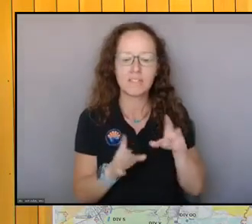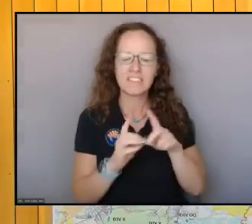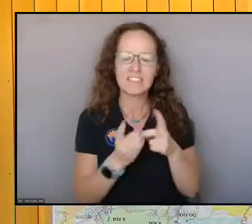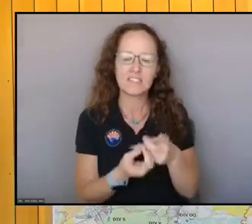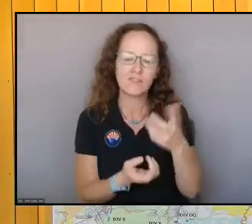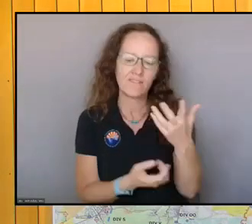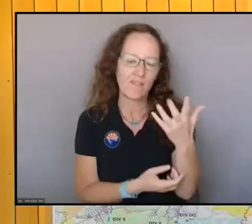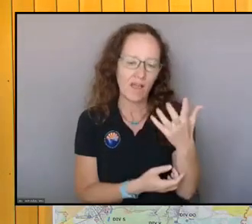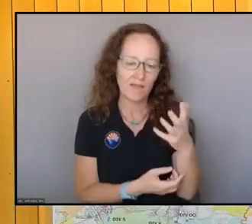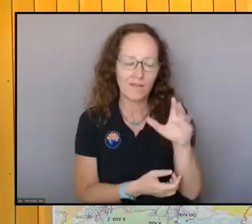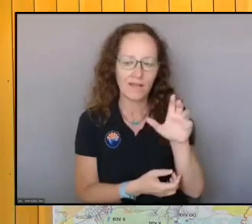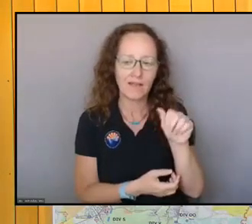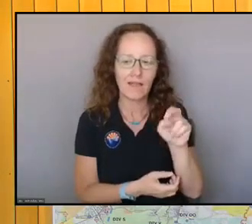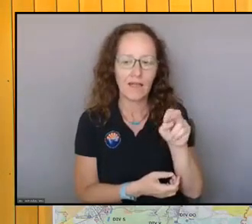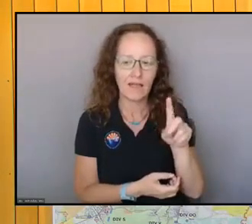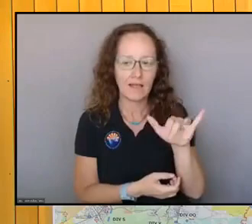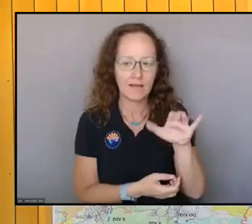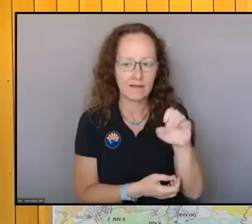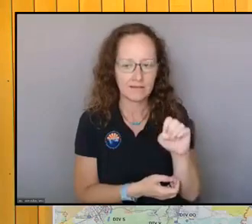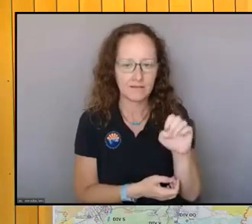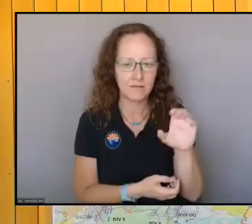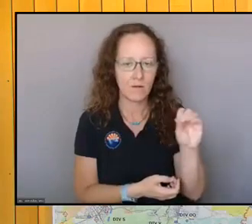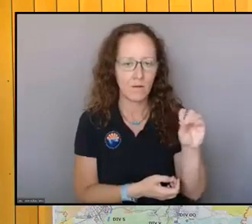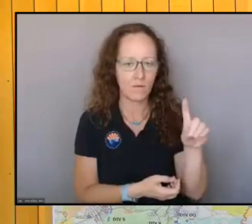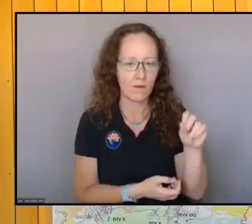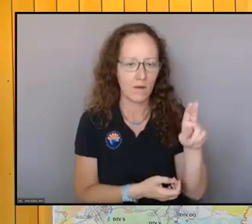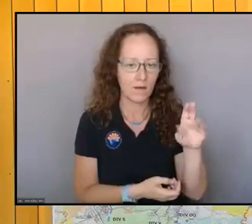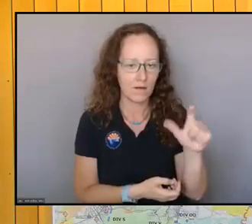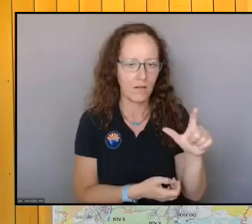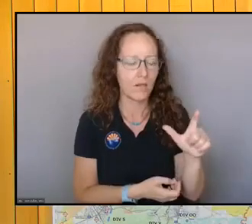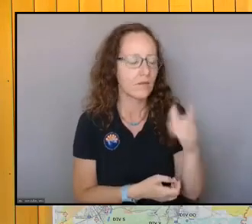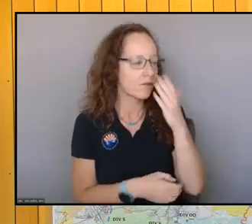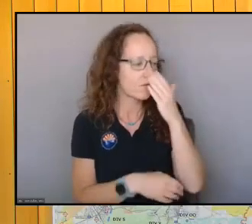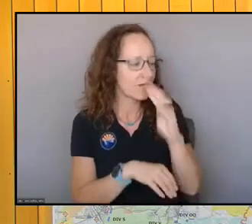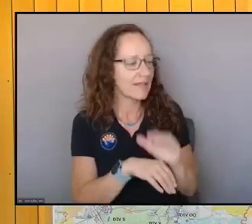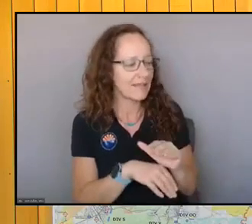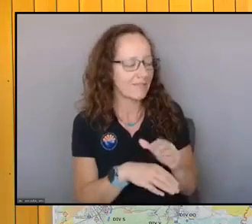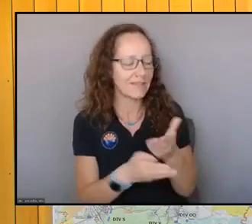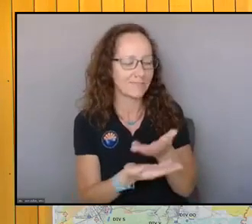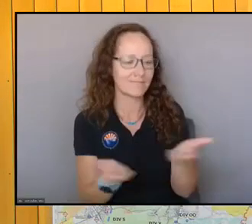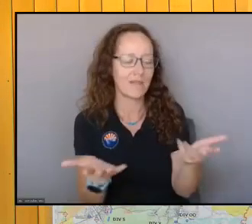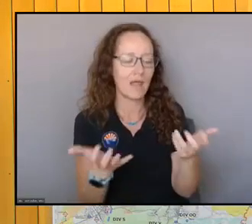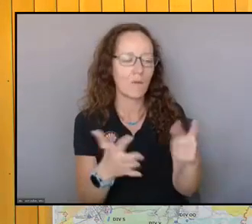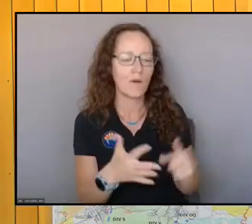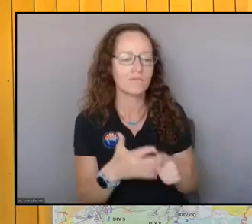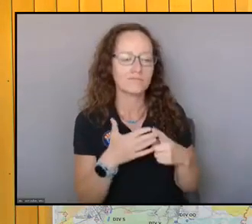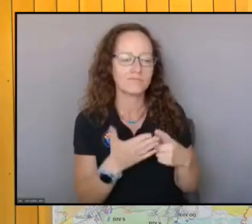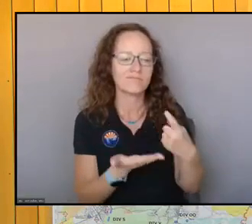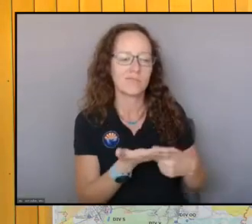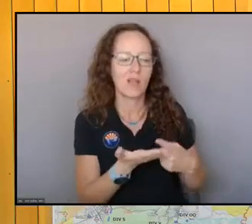I WANT TO TALK A LITTLE BIT ABOUT THE ROADS, AND I WANT